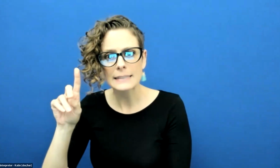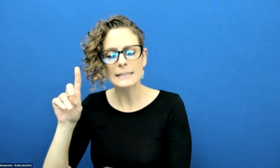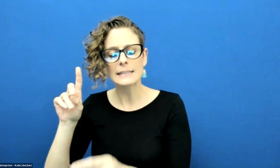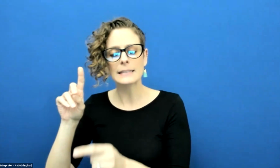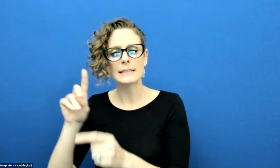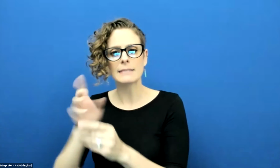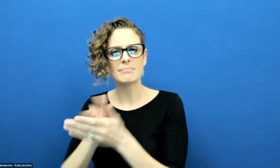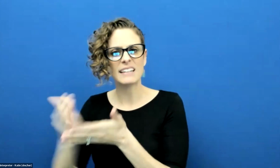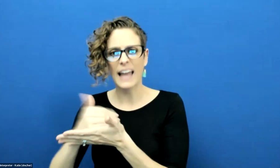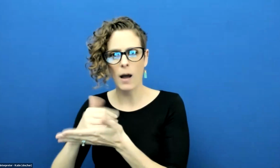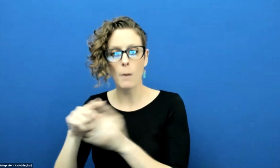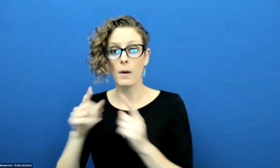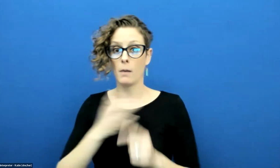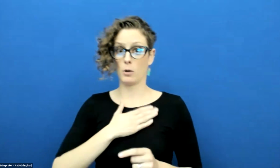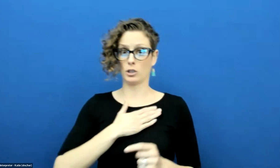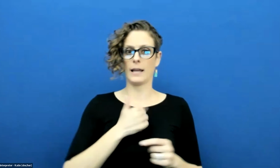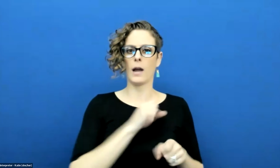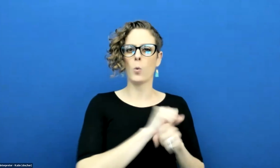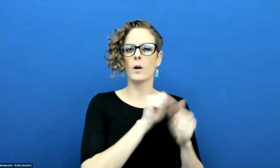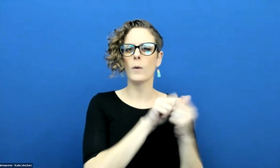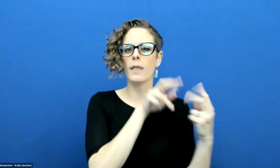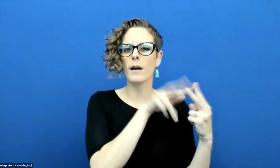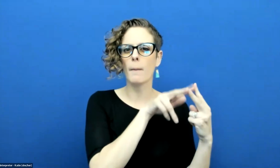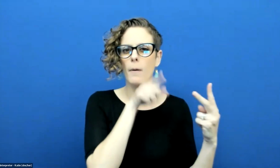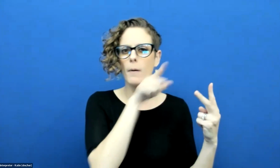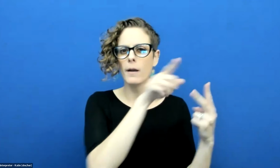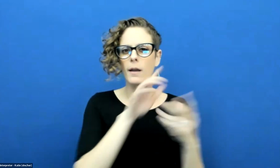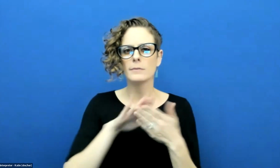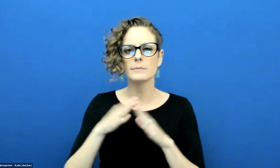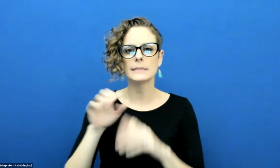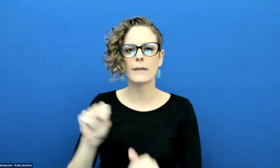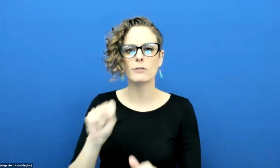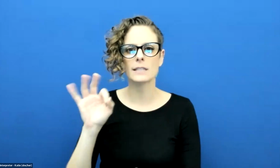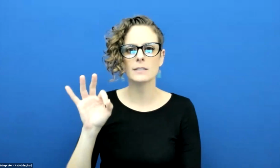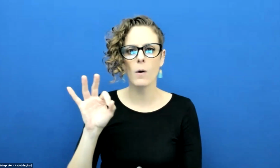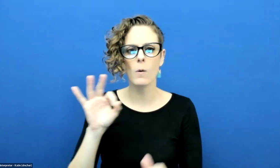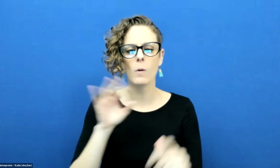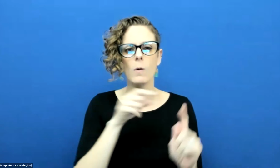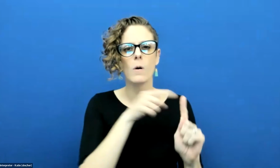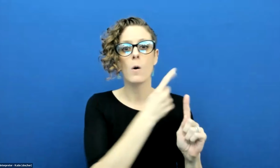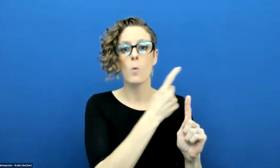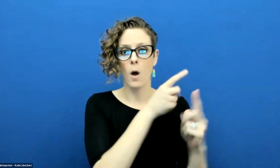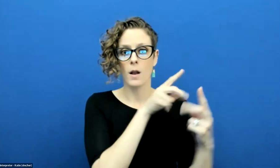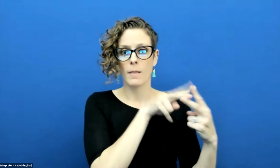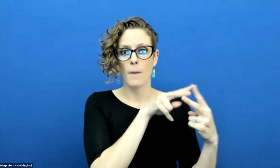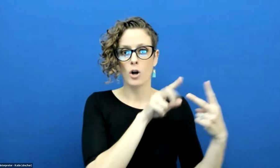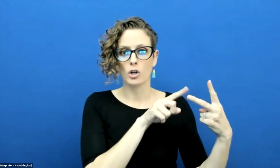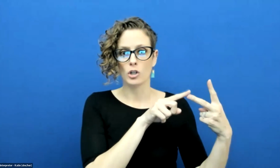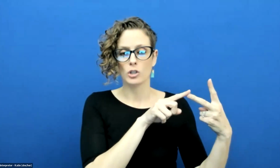with a couple in San Francisco who um one of them one of the partners is uh she's a wheelchair user